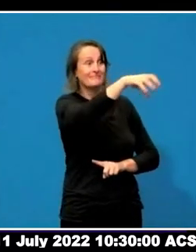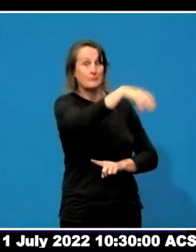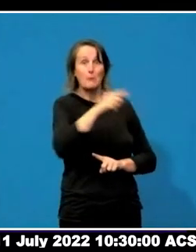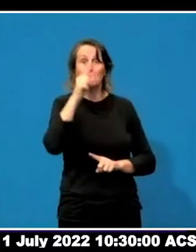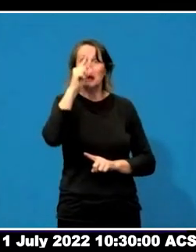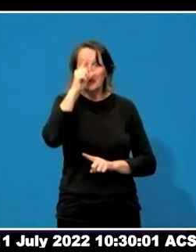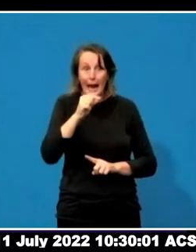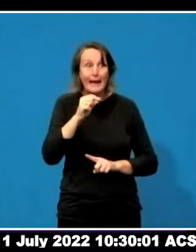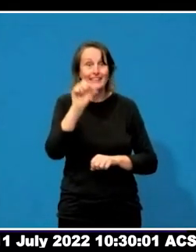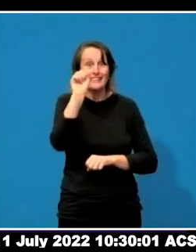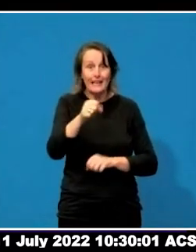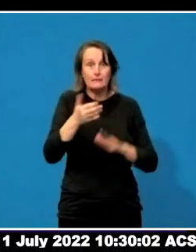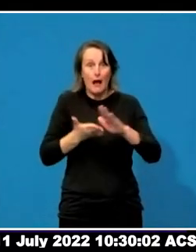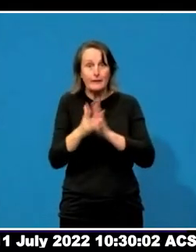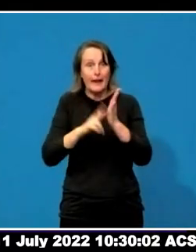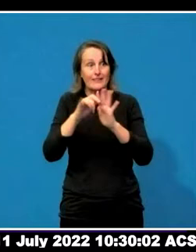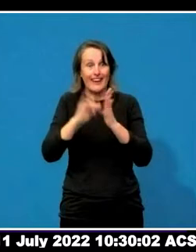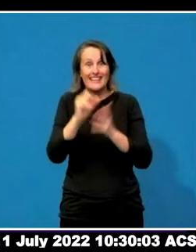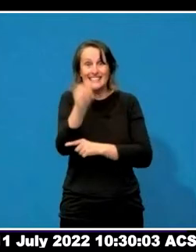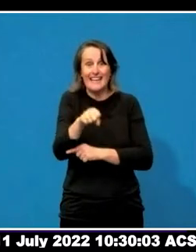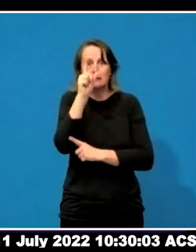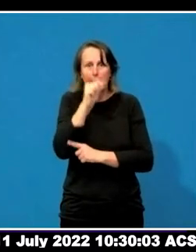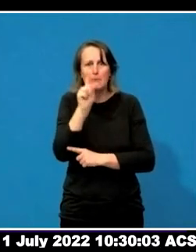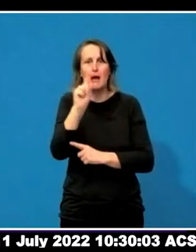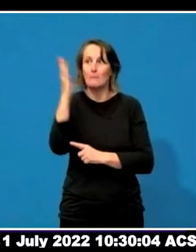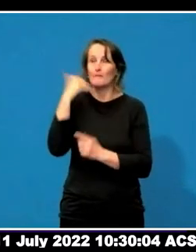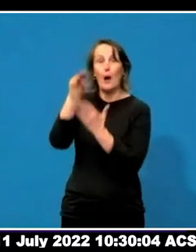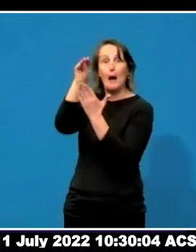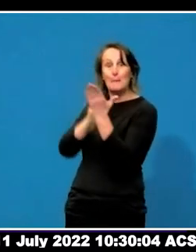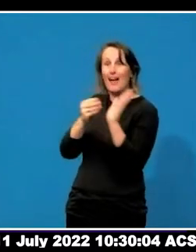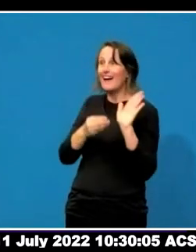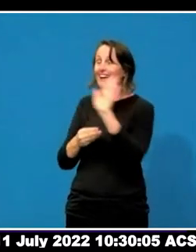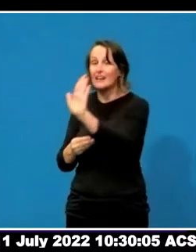the NDIS but whose applications to have a plan approved have been rejected.